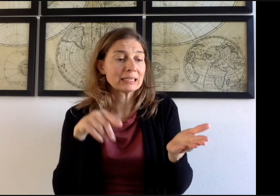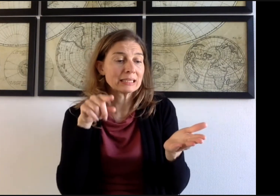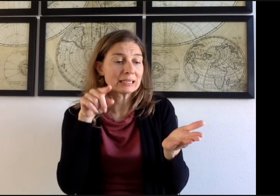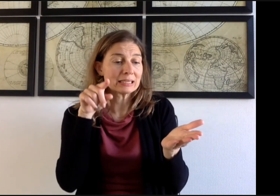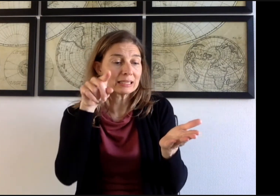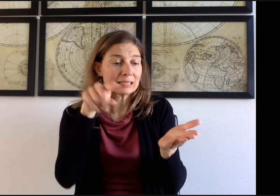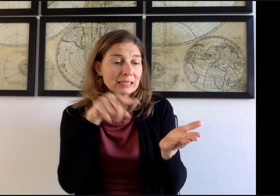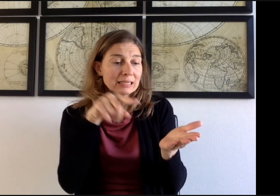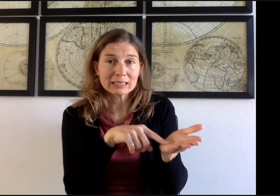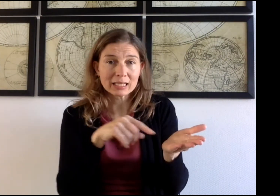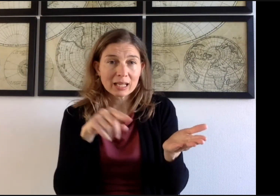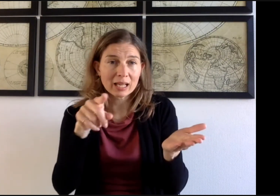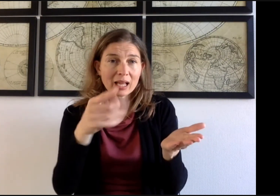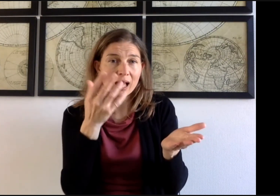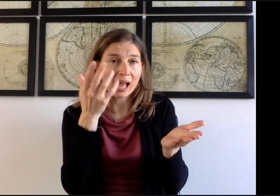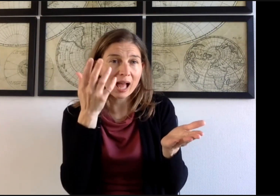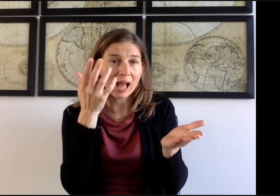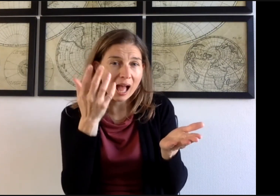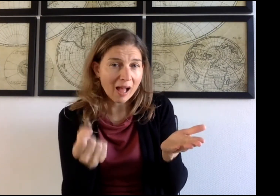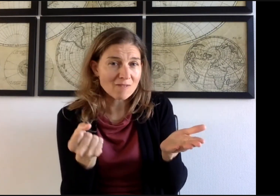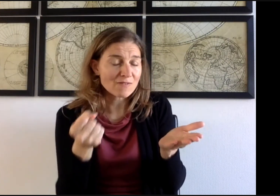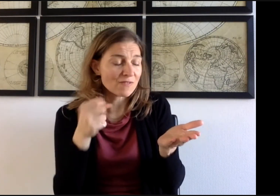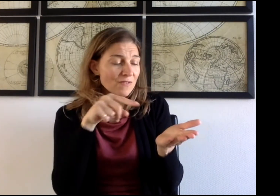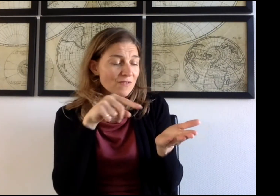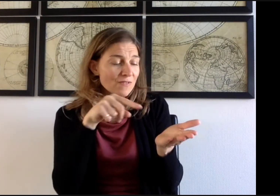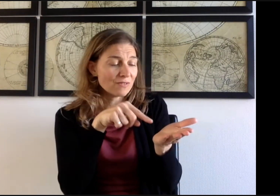I think we're hearing a lot of noise coming from your phone.